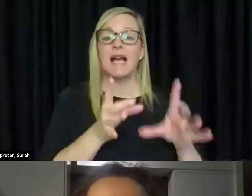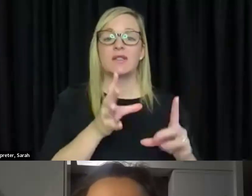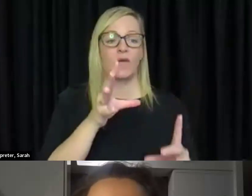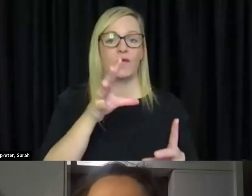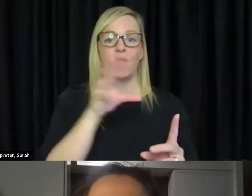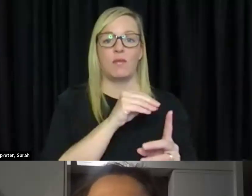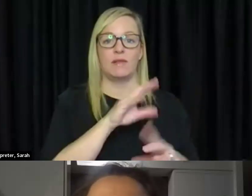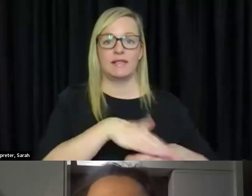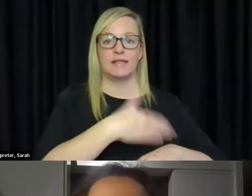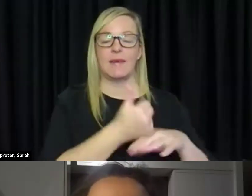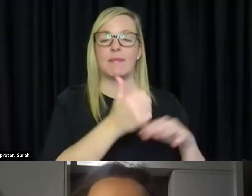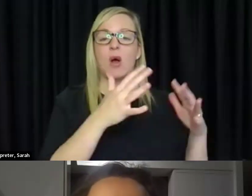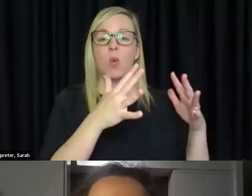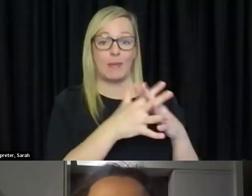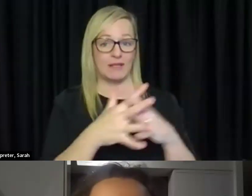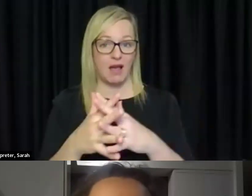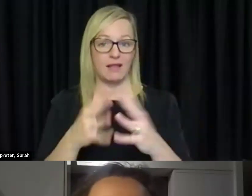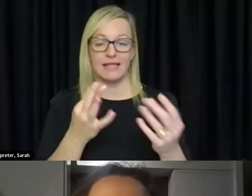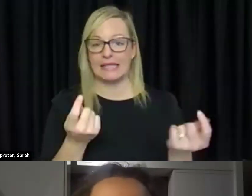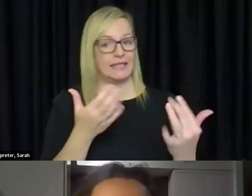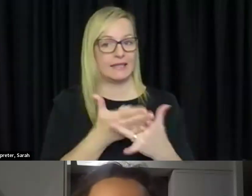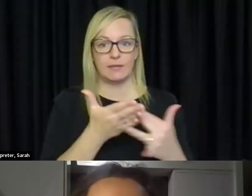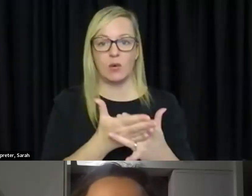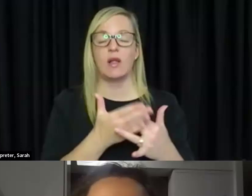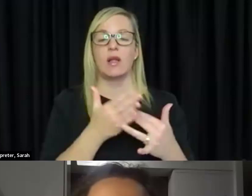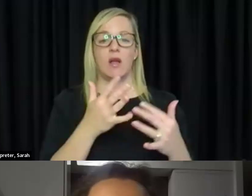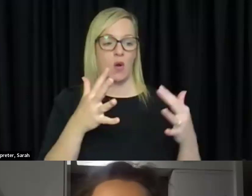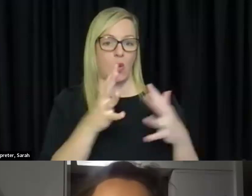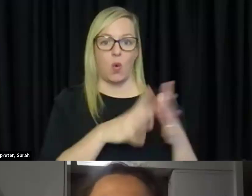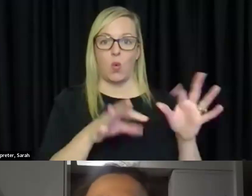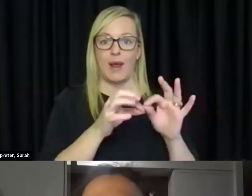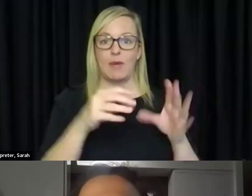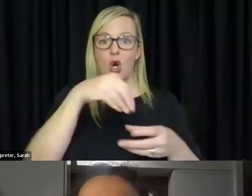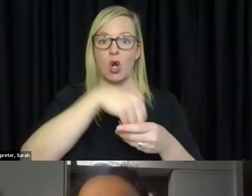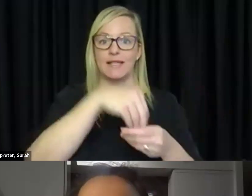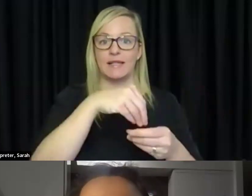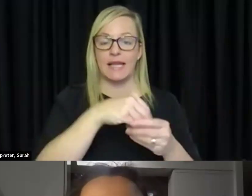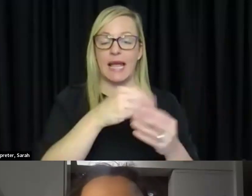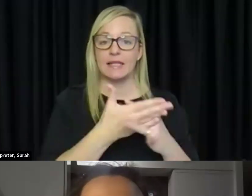website that is accessible that meets web content accessibility guidelines. It starts with having